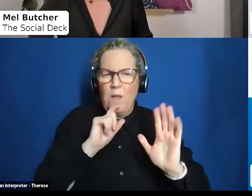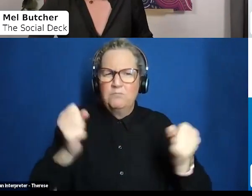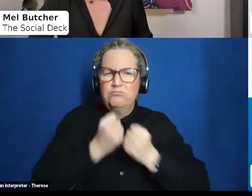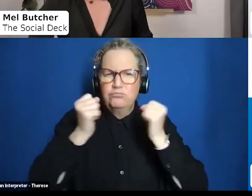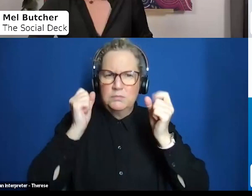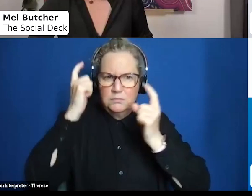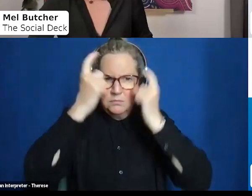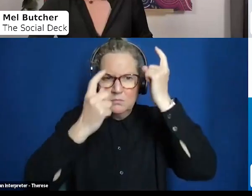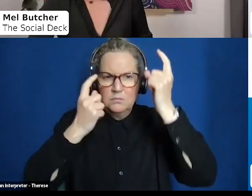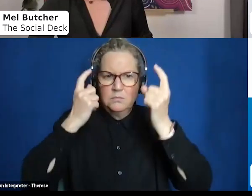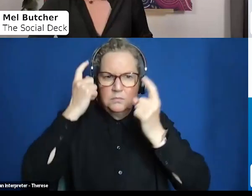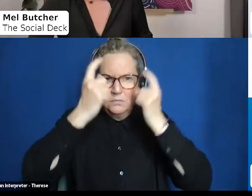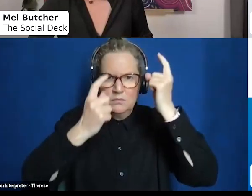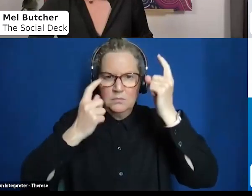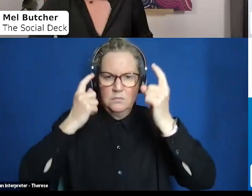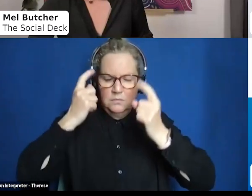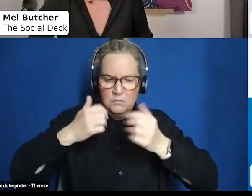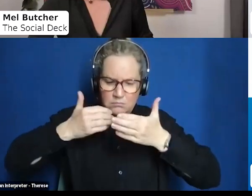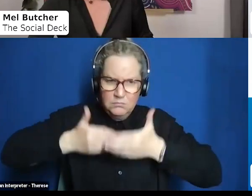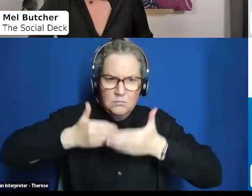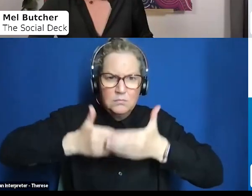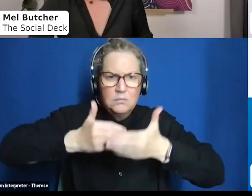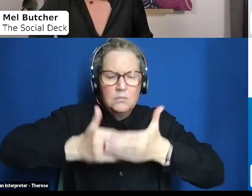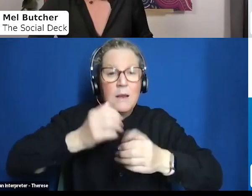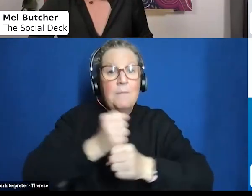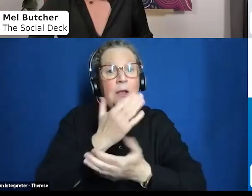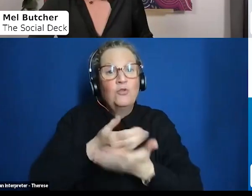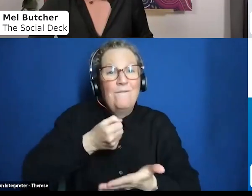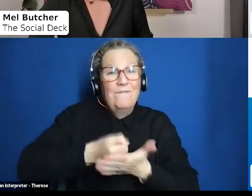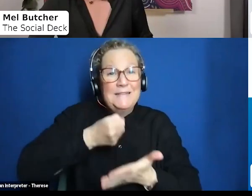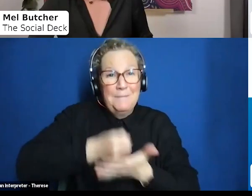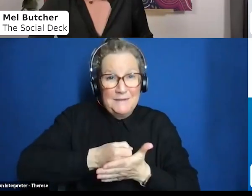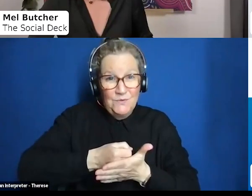sure that fundamental human rights principles are respected.